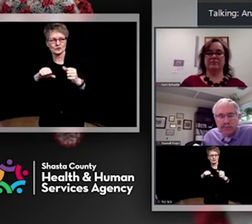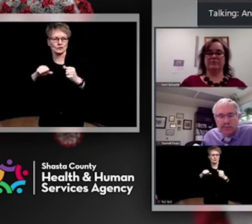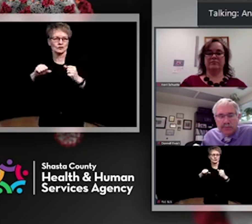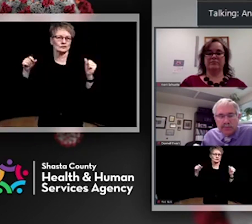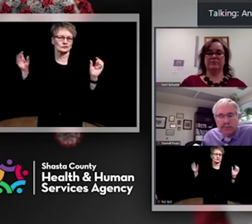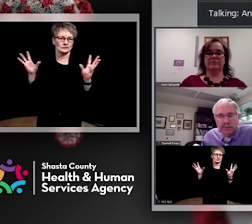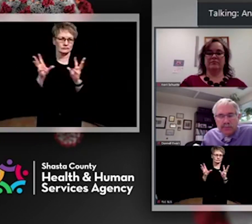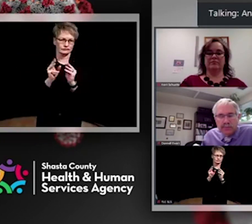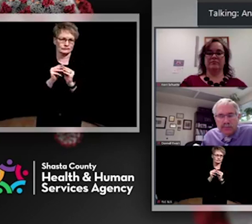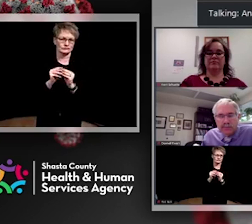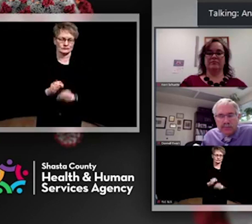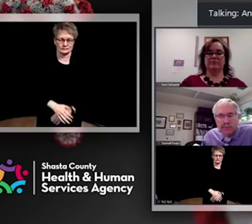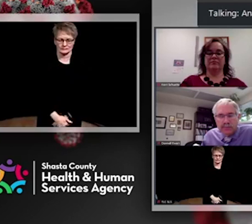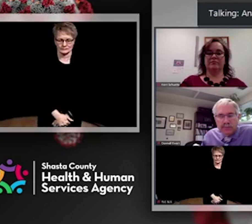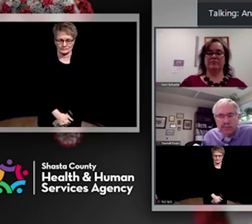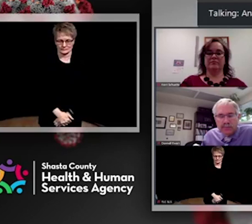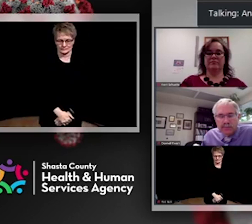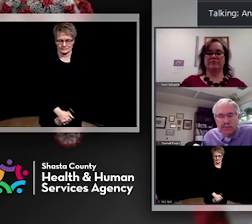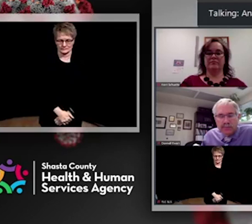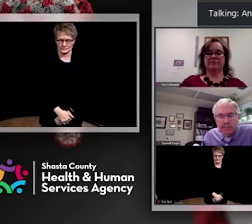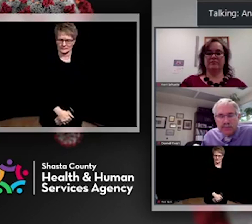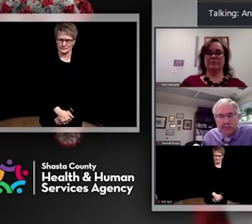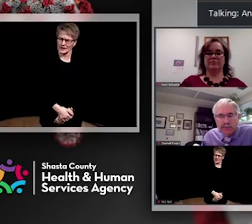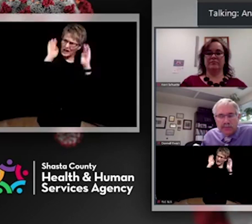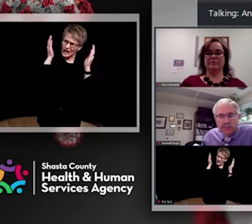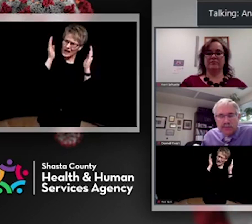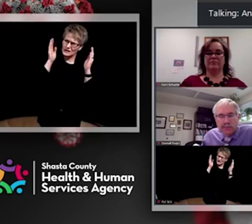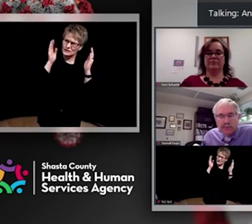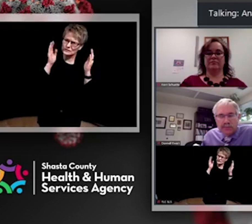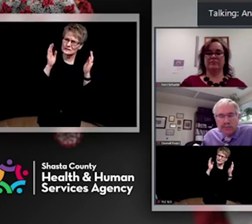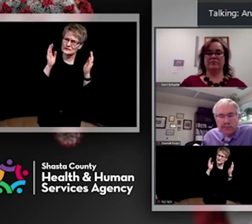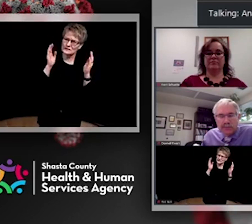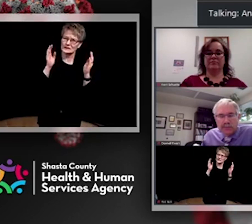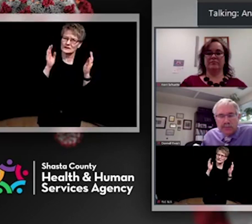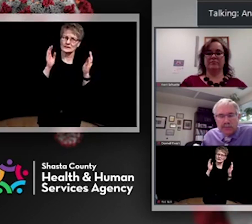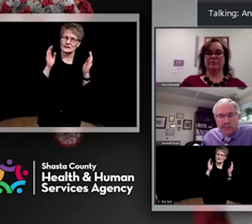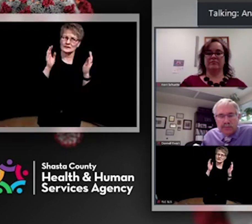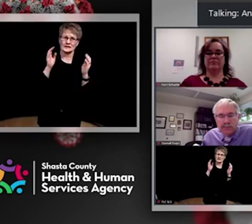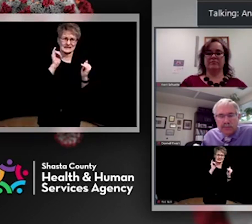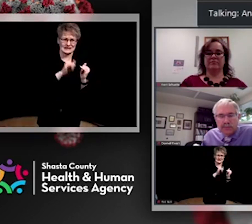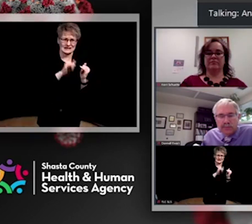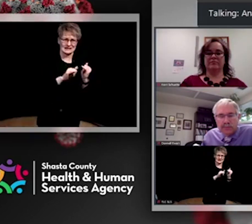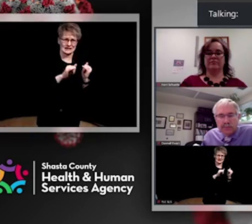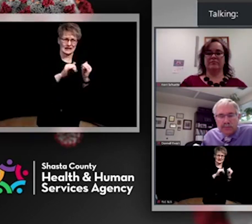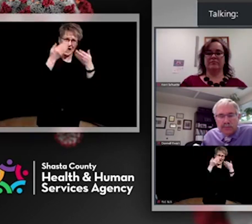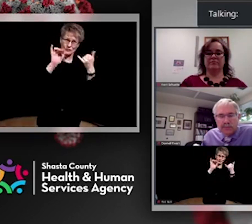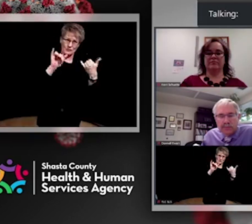are they also tied to our recent fall back in the purple tier?